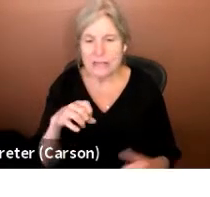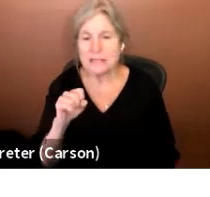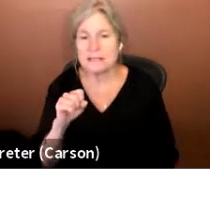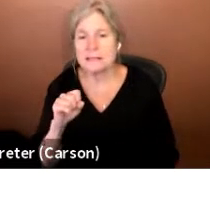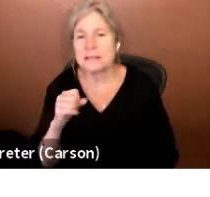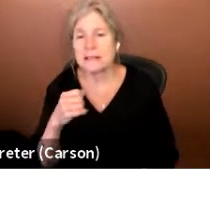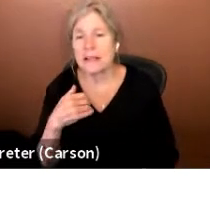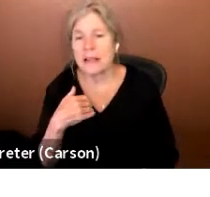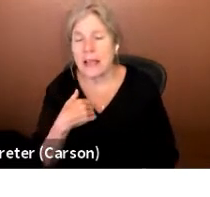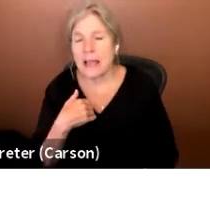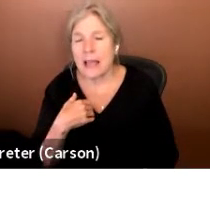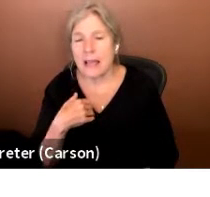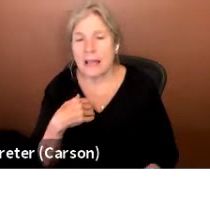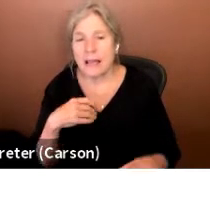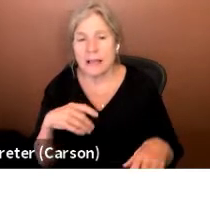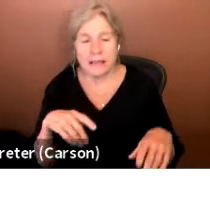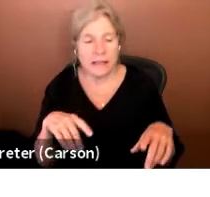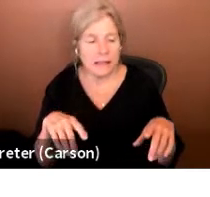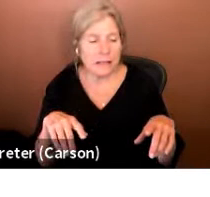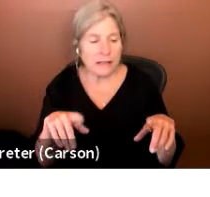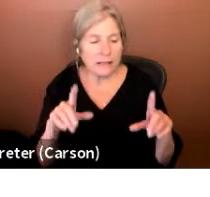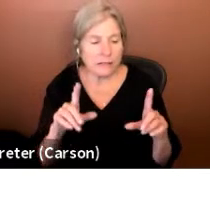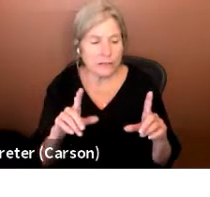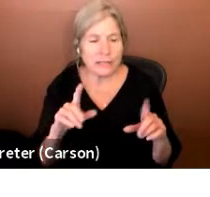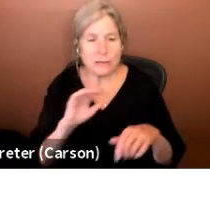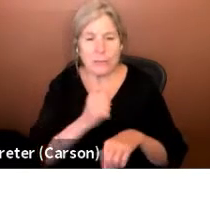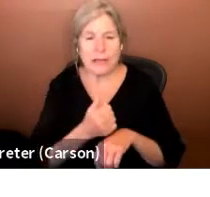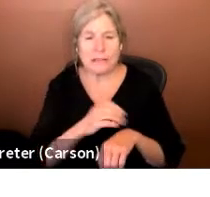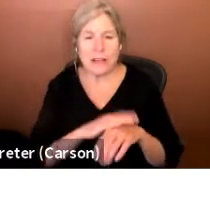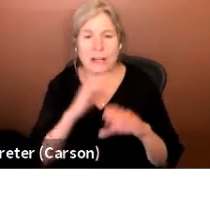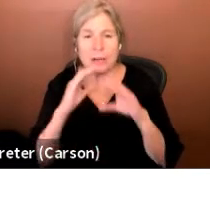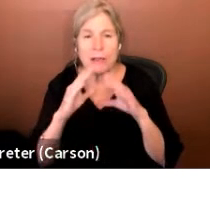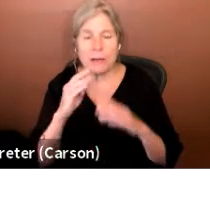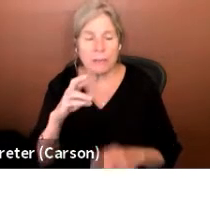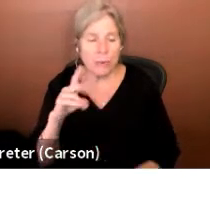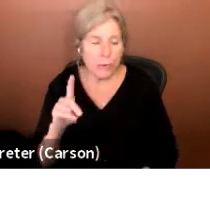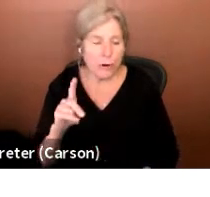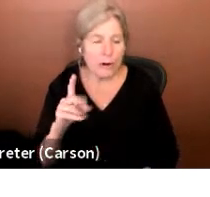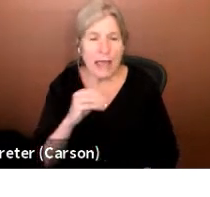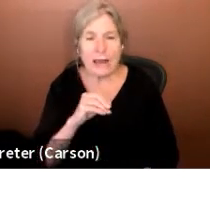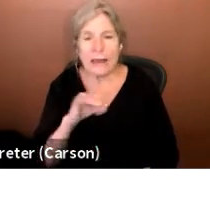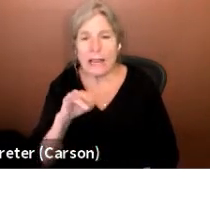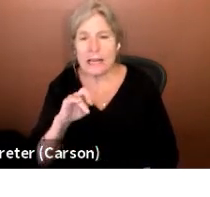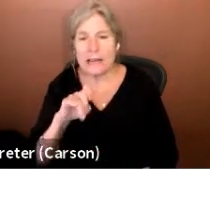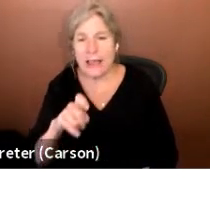that's based on a communication or index of 210 different